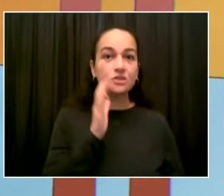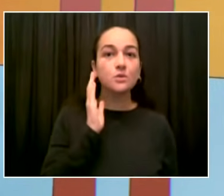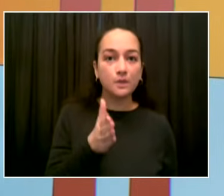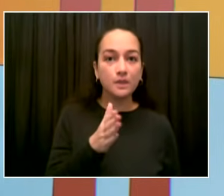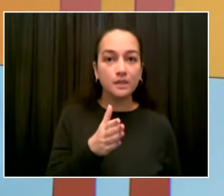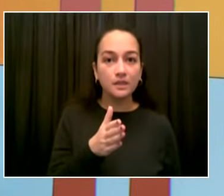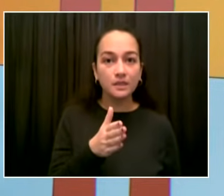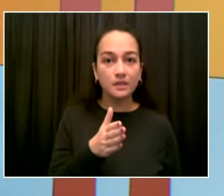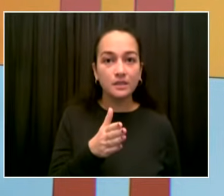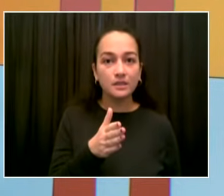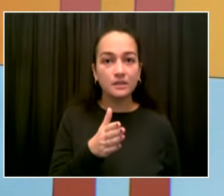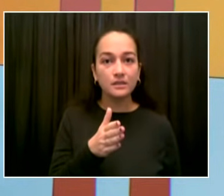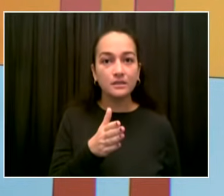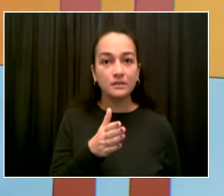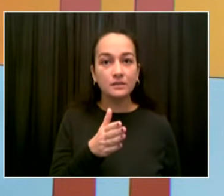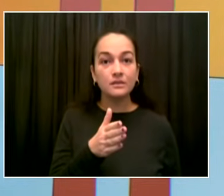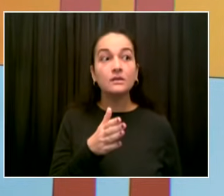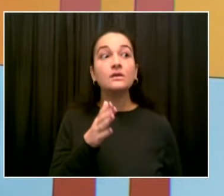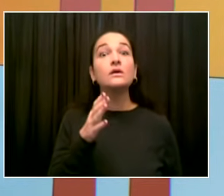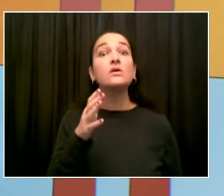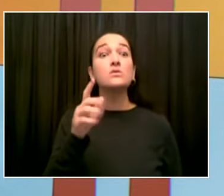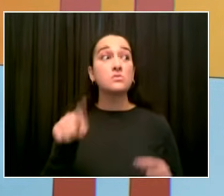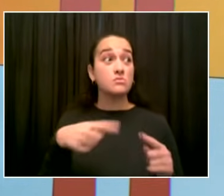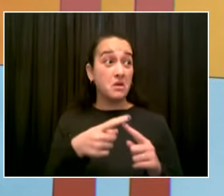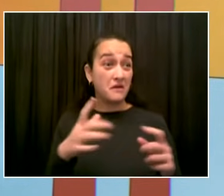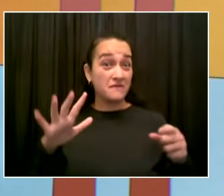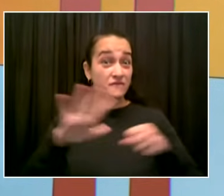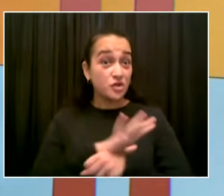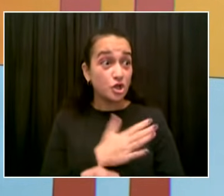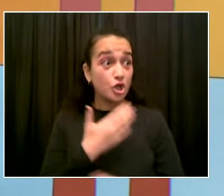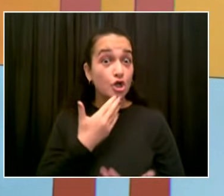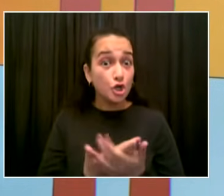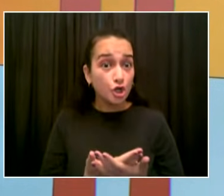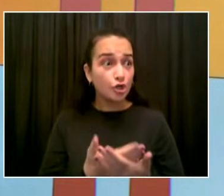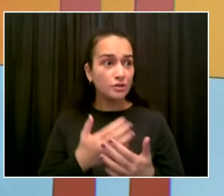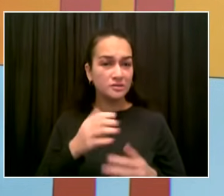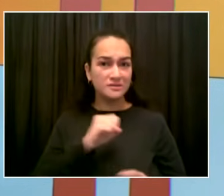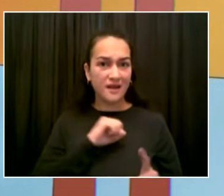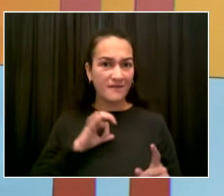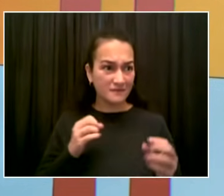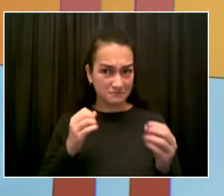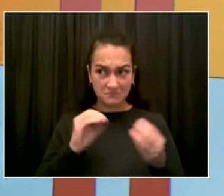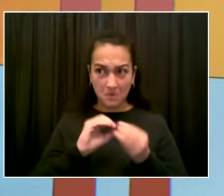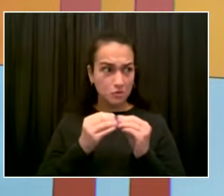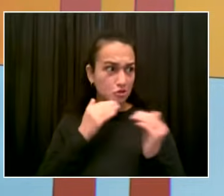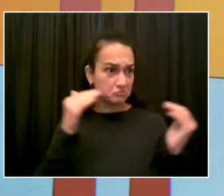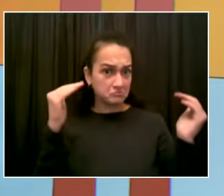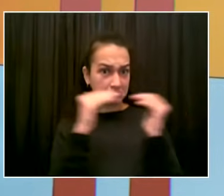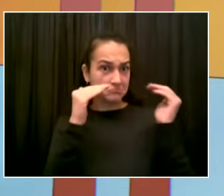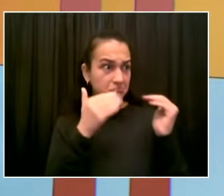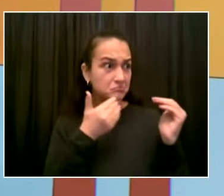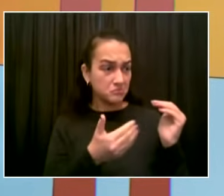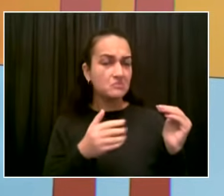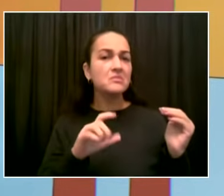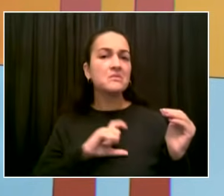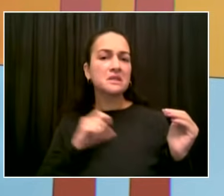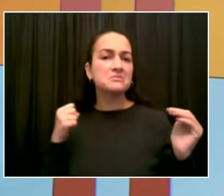AND WE DON'T NEED OUTSIDE SUPPORT FROM THE NYPD OR ANY OTHER CITY AGENCY OR PRIVATE SECURITY. WHEN WE DON'T